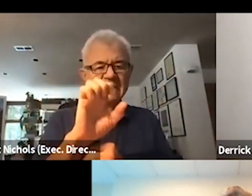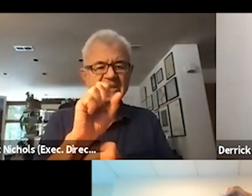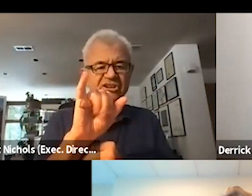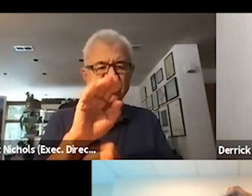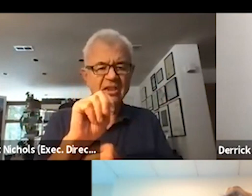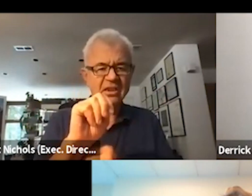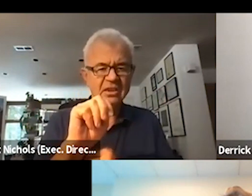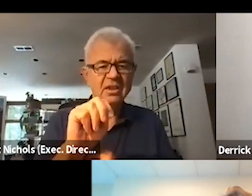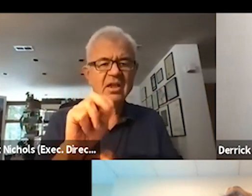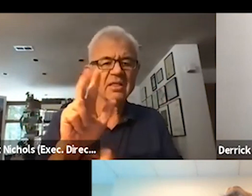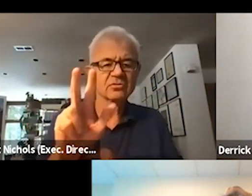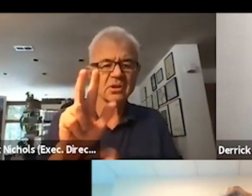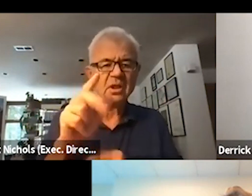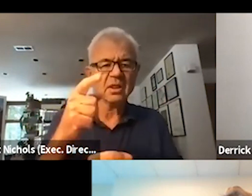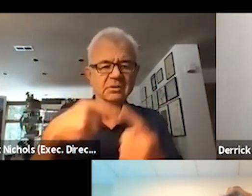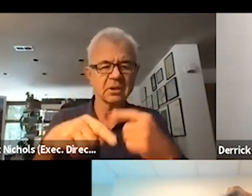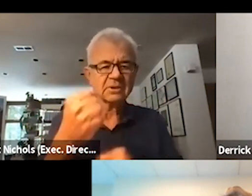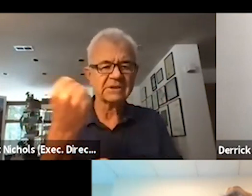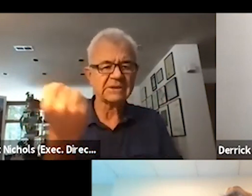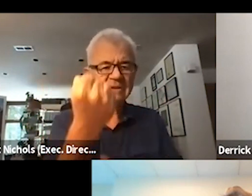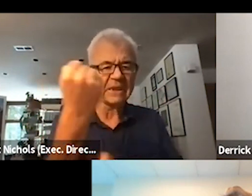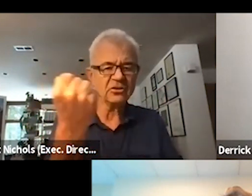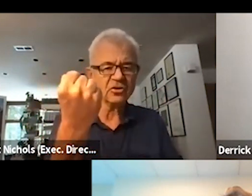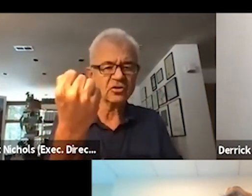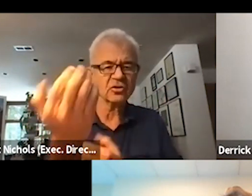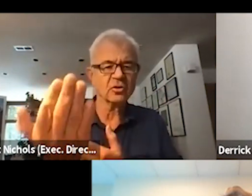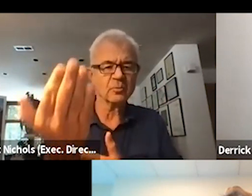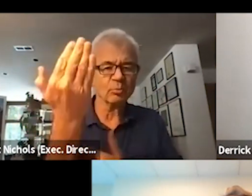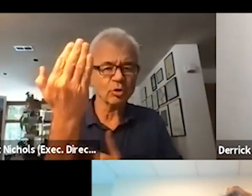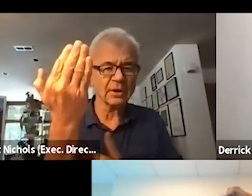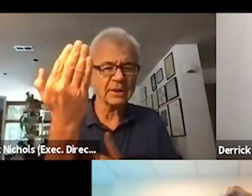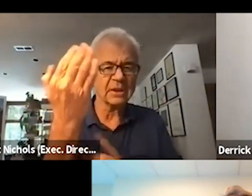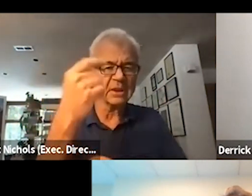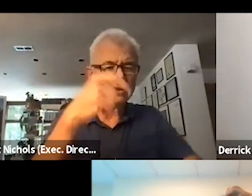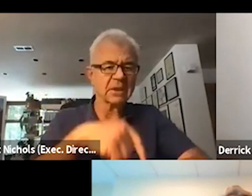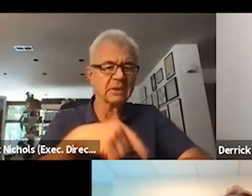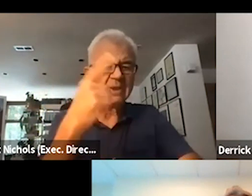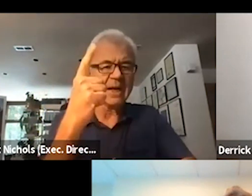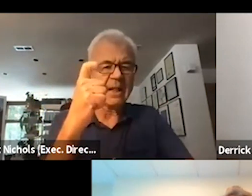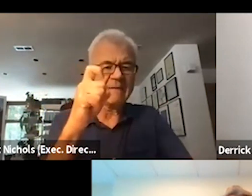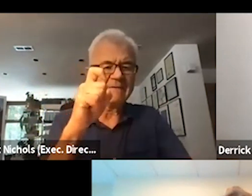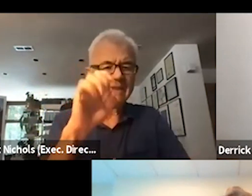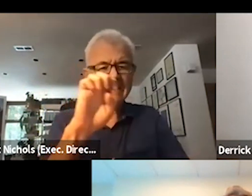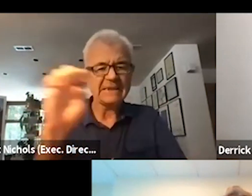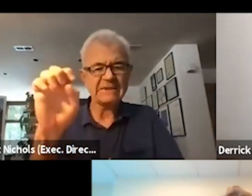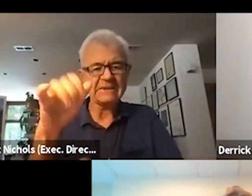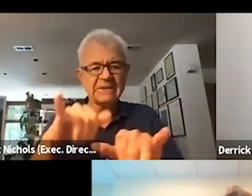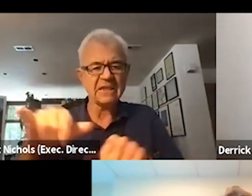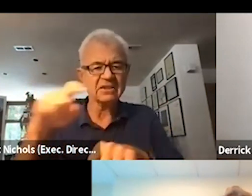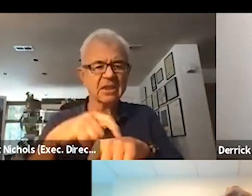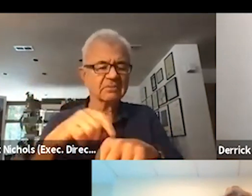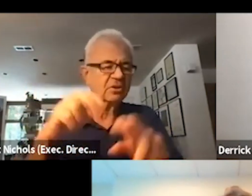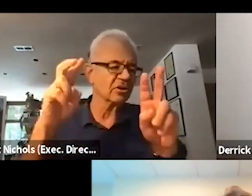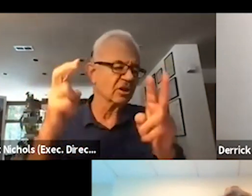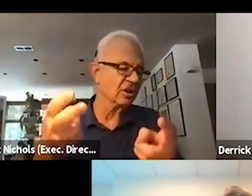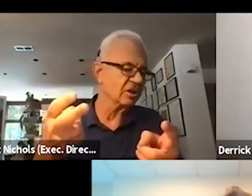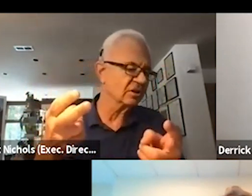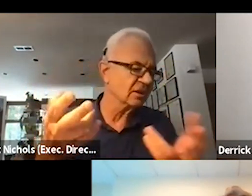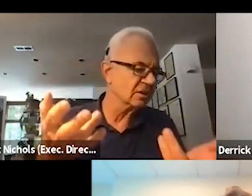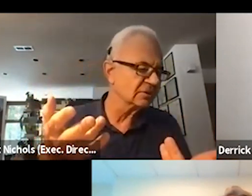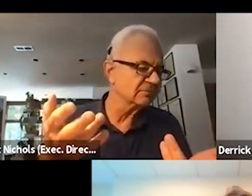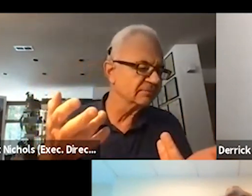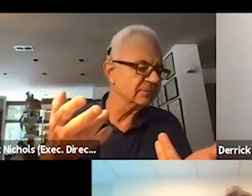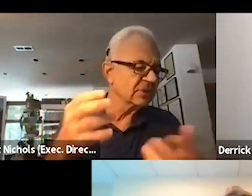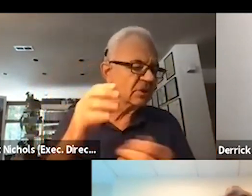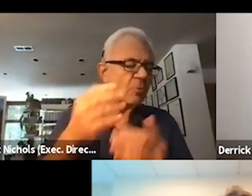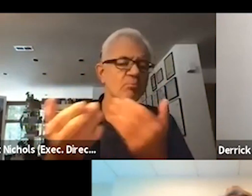We do have our next session on Saturday morning at 11, and that is Eastern Standard Time.